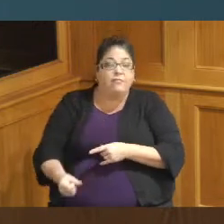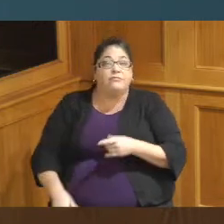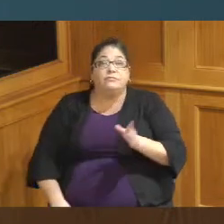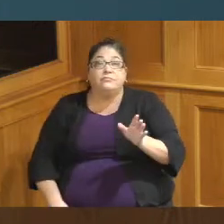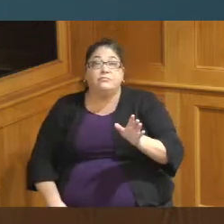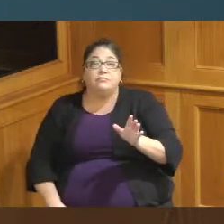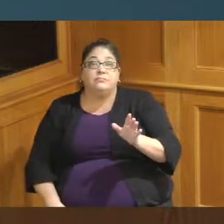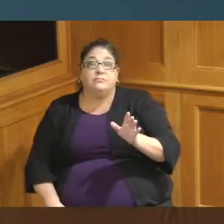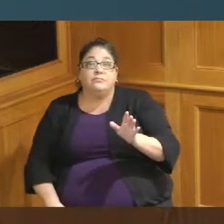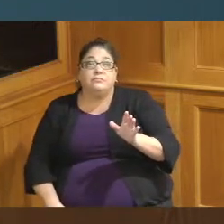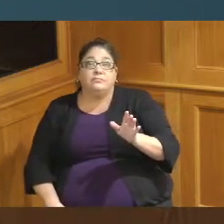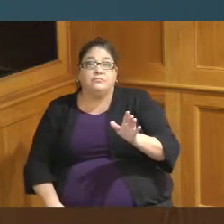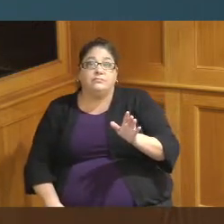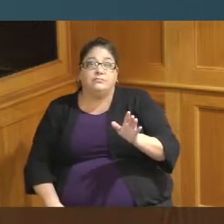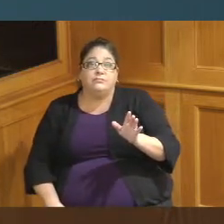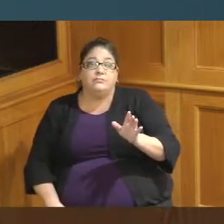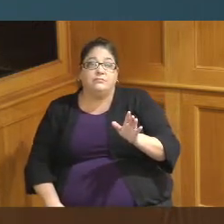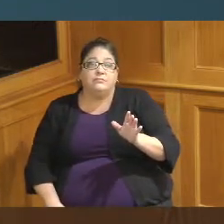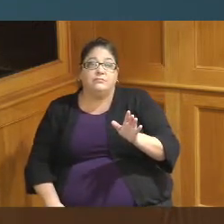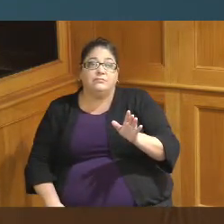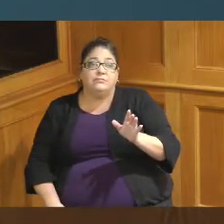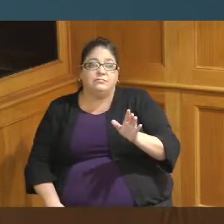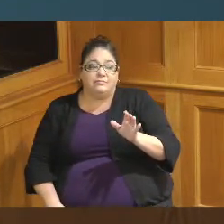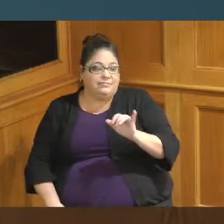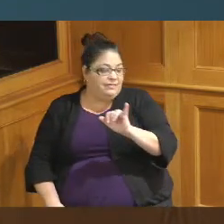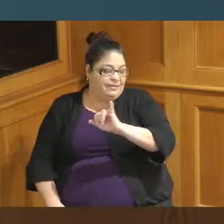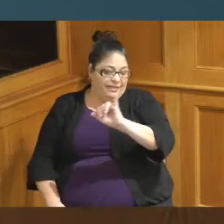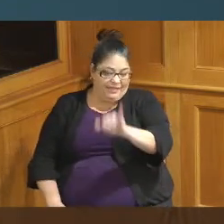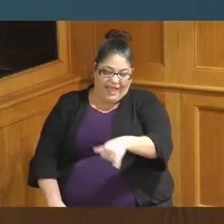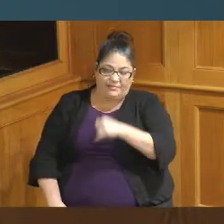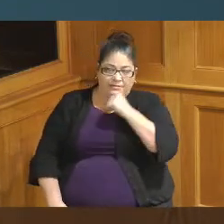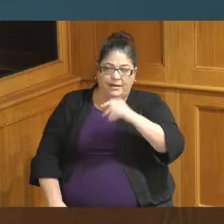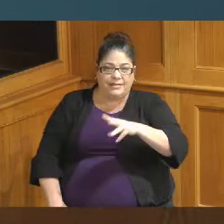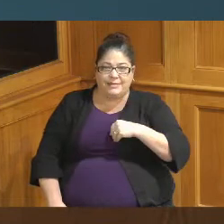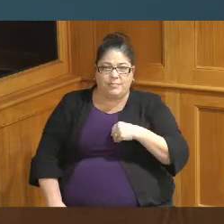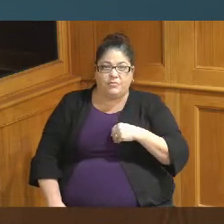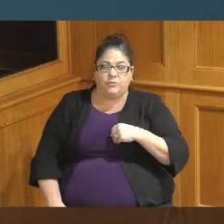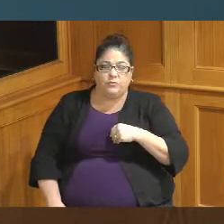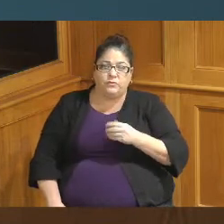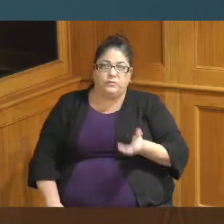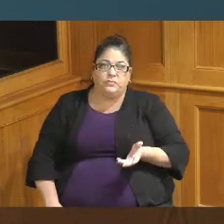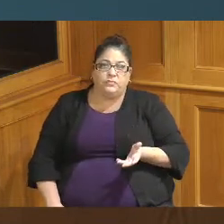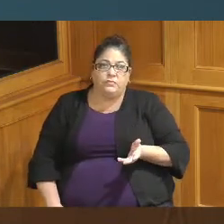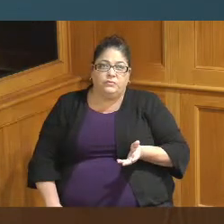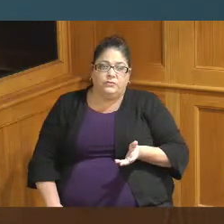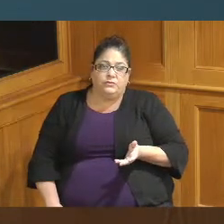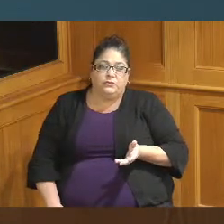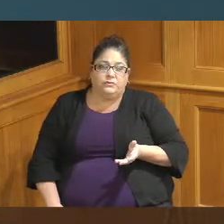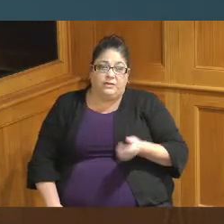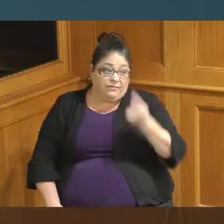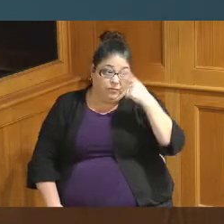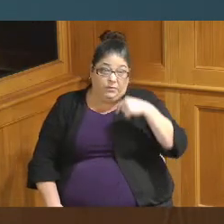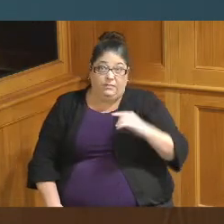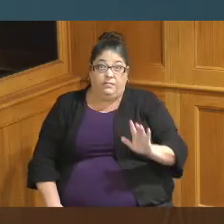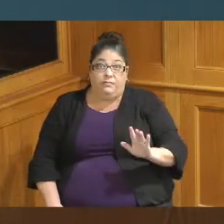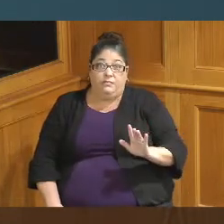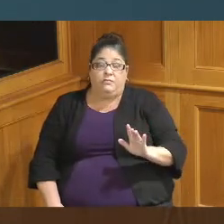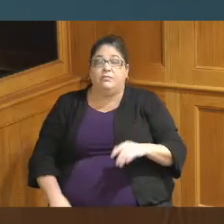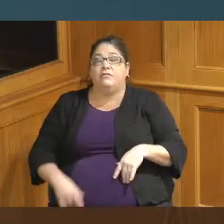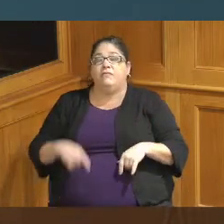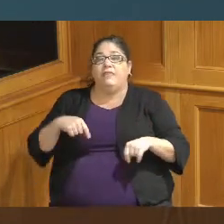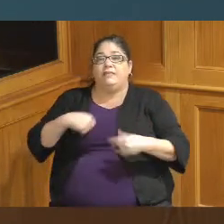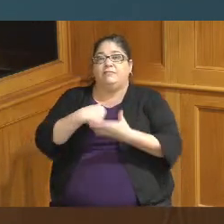stop in two days that's that's unacceptable to me so as we going into this budget I'm saying I